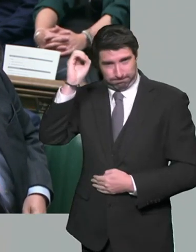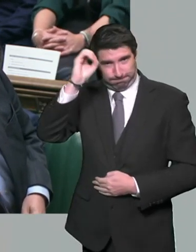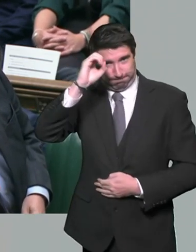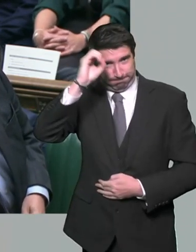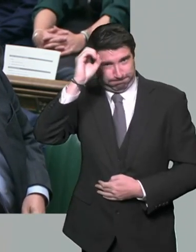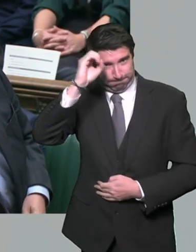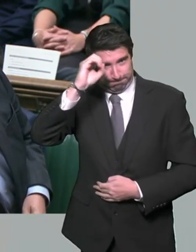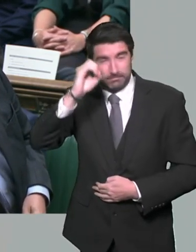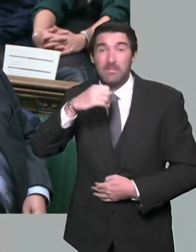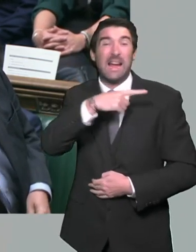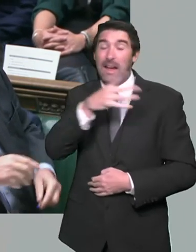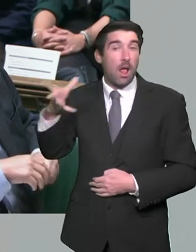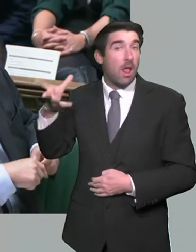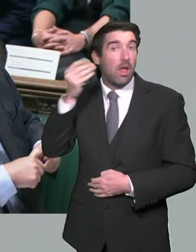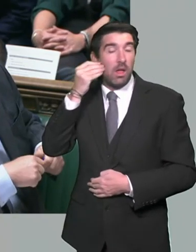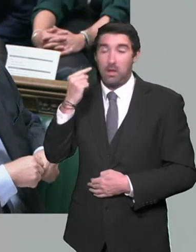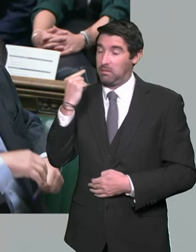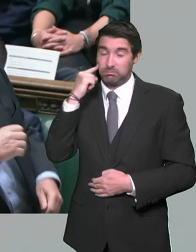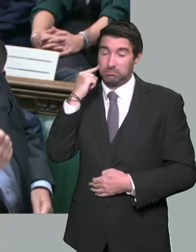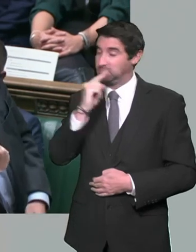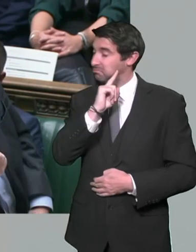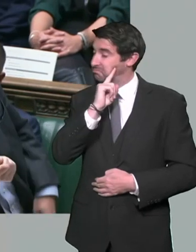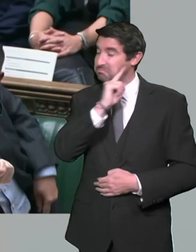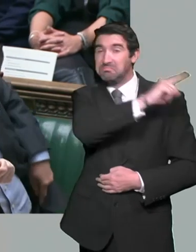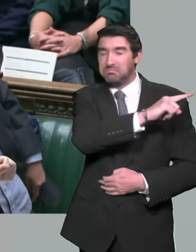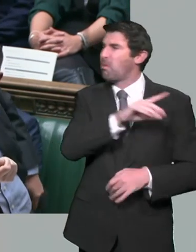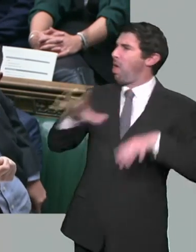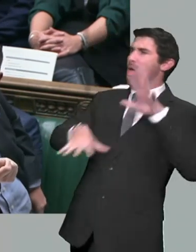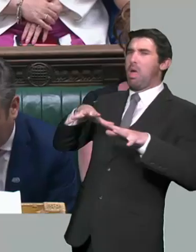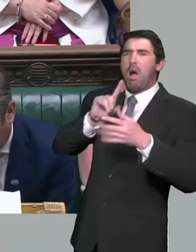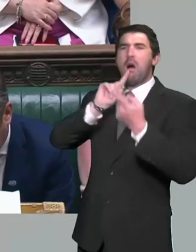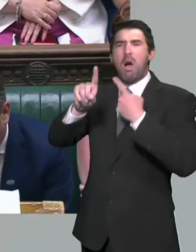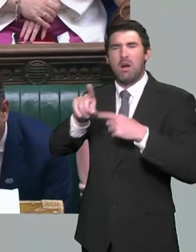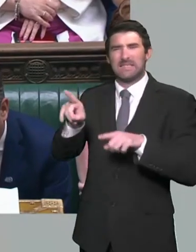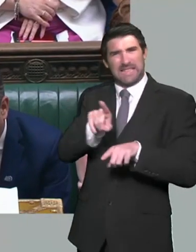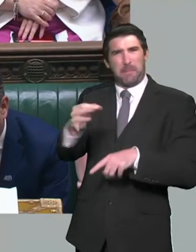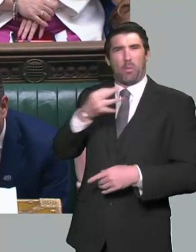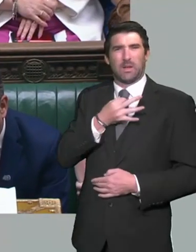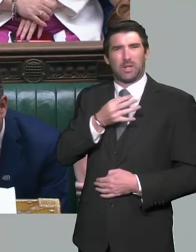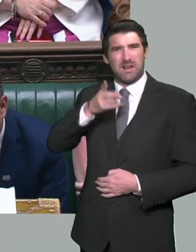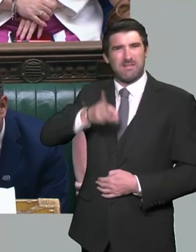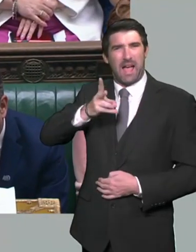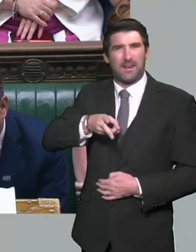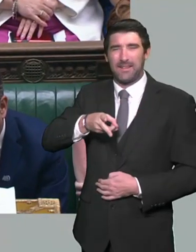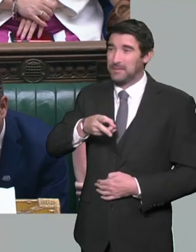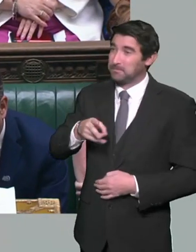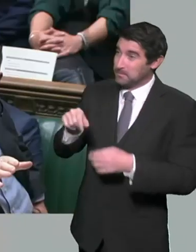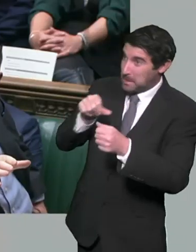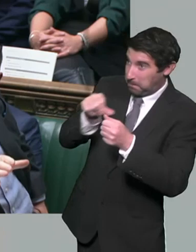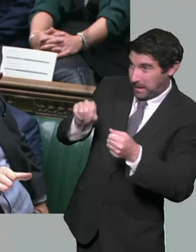to listen to what I have actually said. What would be useful, in supporting the UK economy right now, would be if the leader